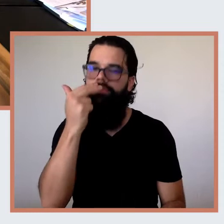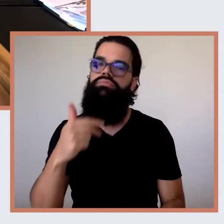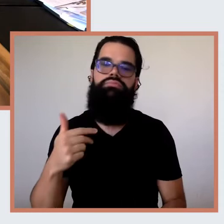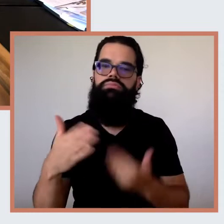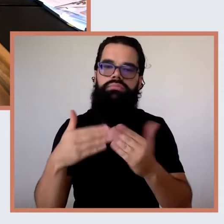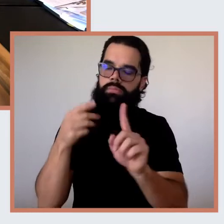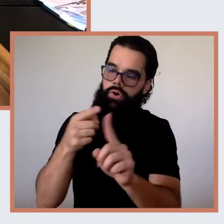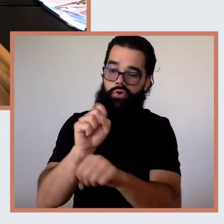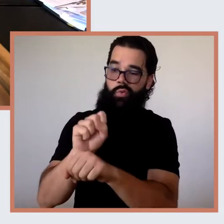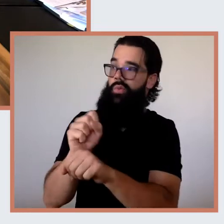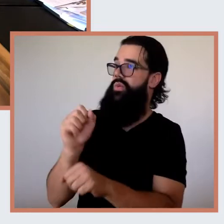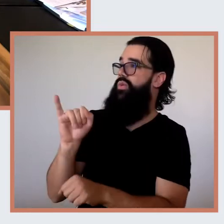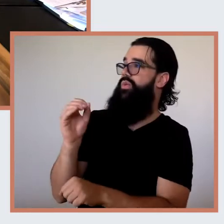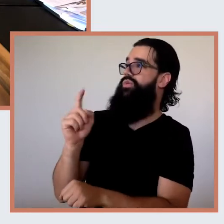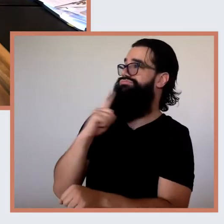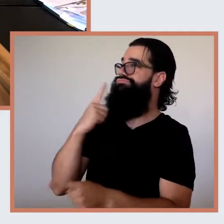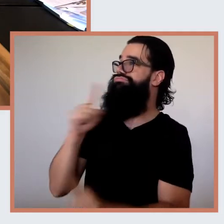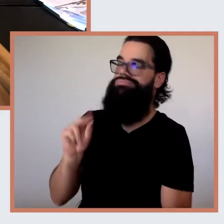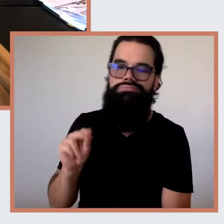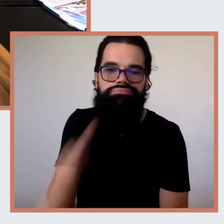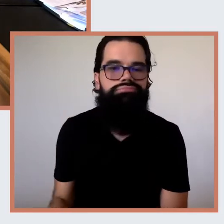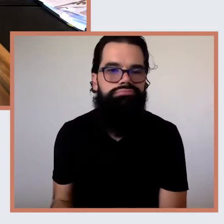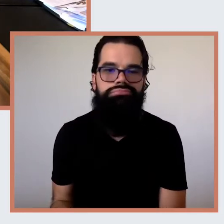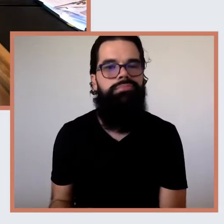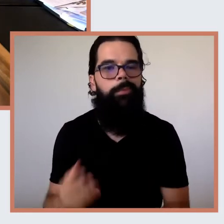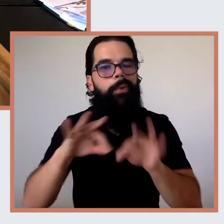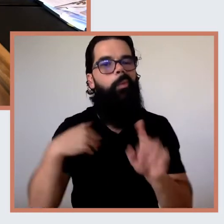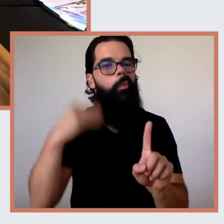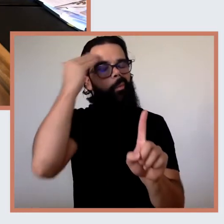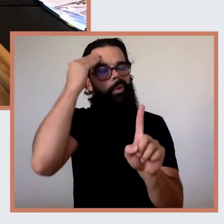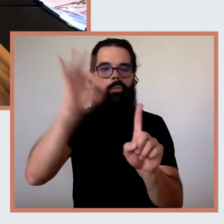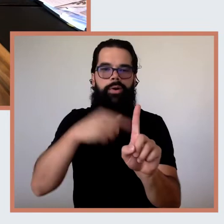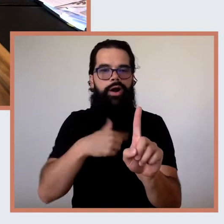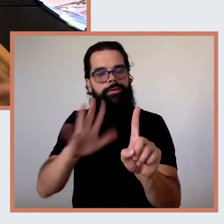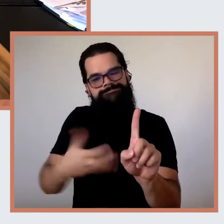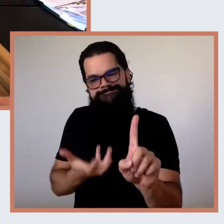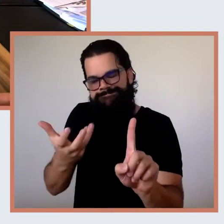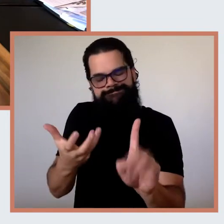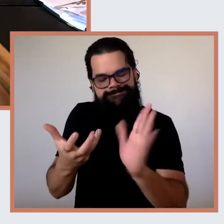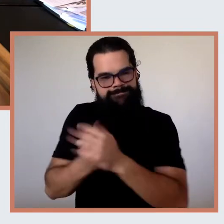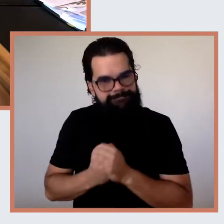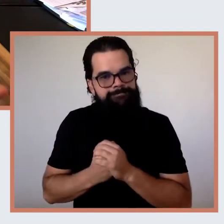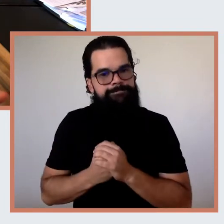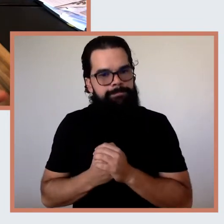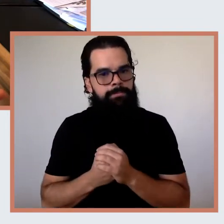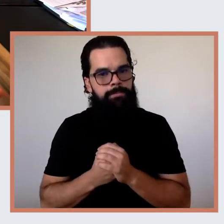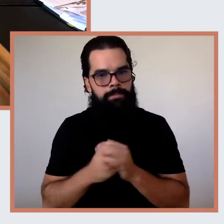I know it's not funny, I know when a joke doesn't work. I know when something can work and I'm not going to take it out,